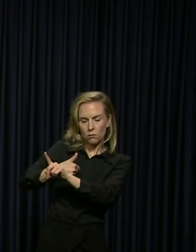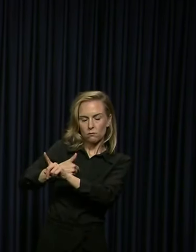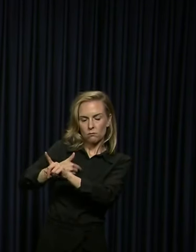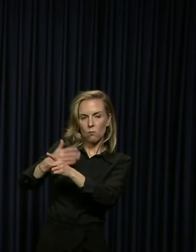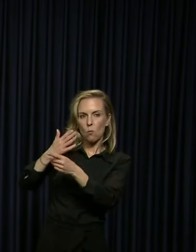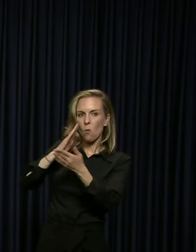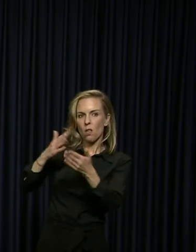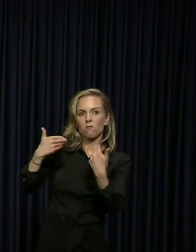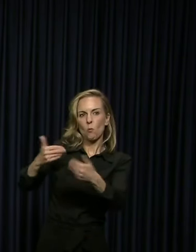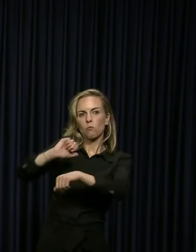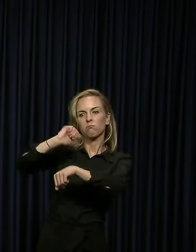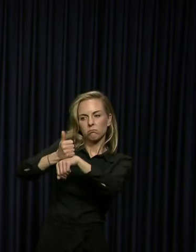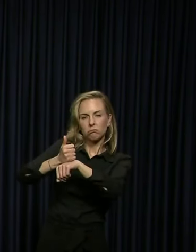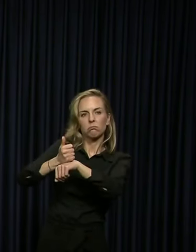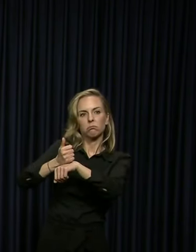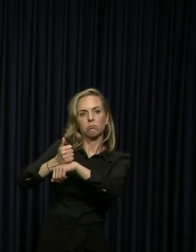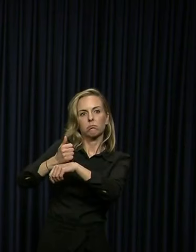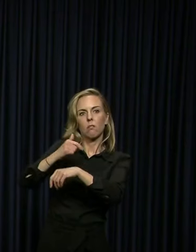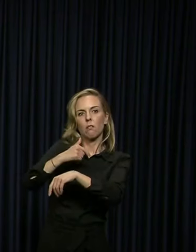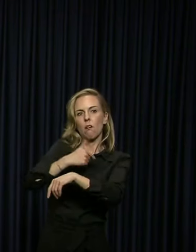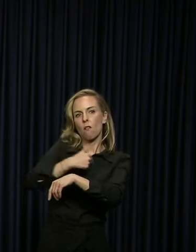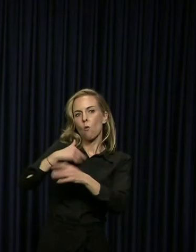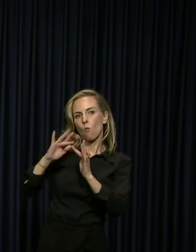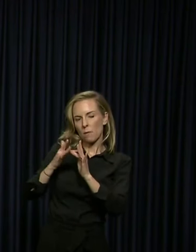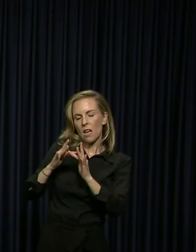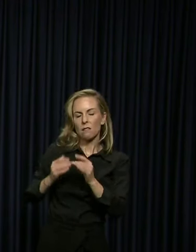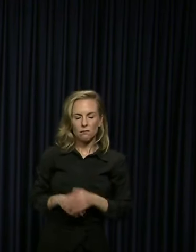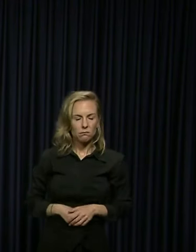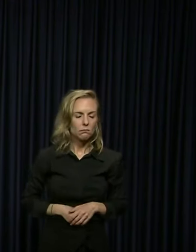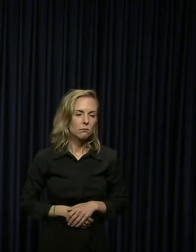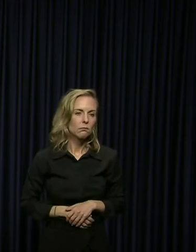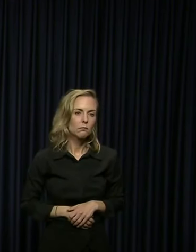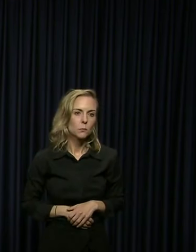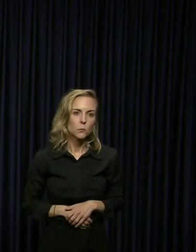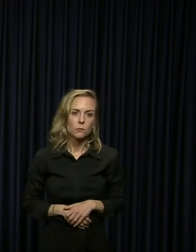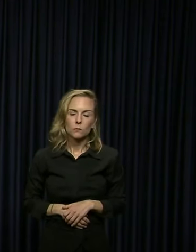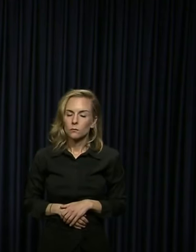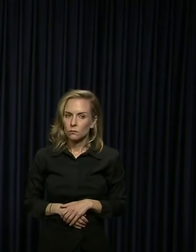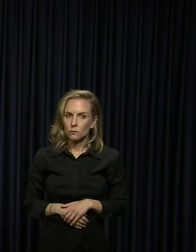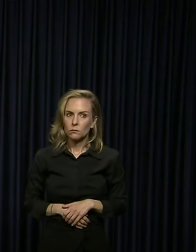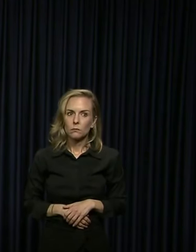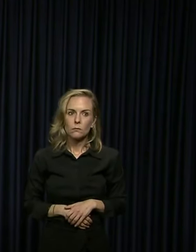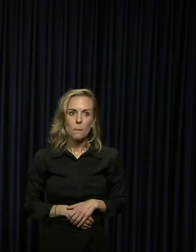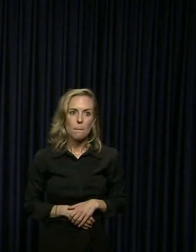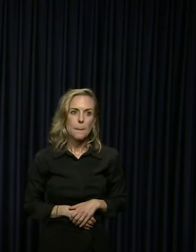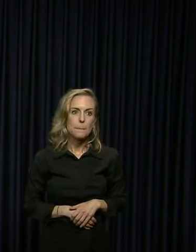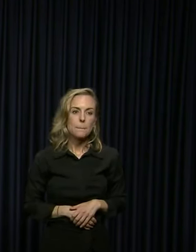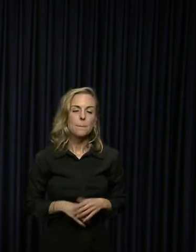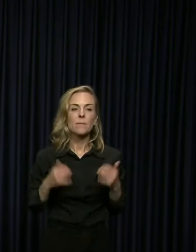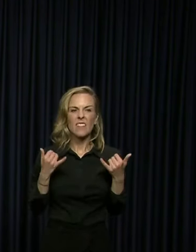THE "SERVICES" BUTTON. THERE'S A ONE PAGE APPLICATION THAT CAN GET YOU HEALTH CARE